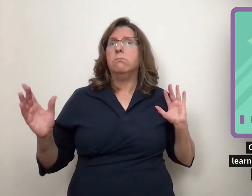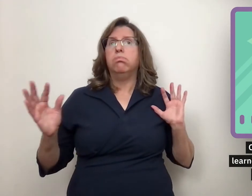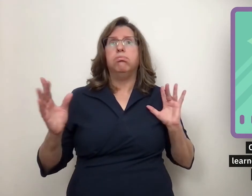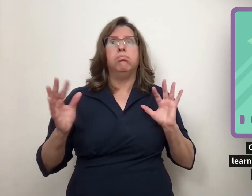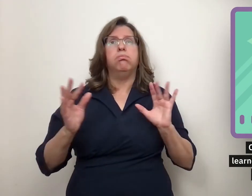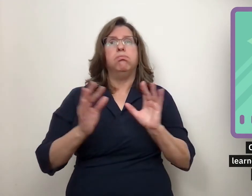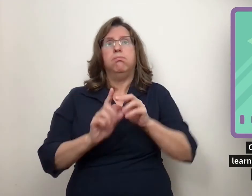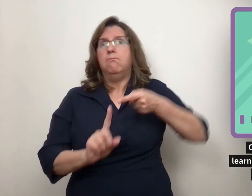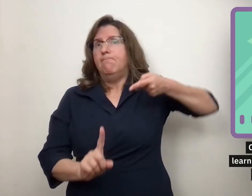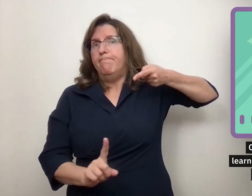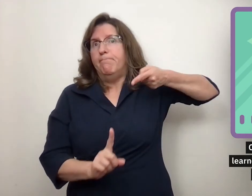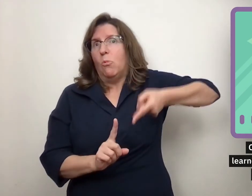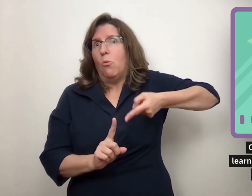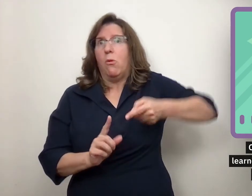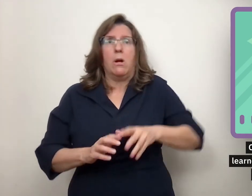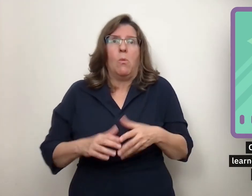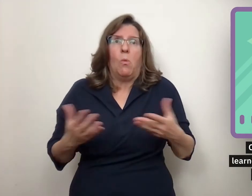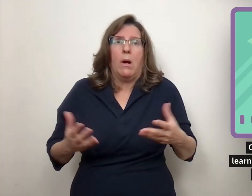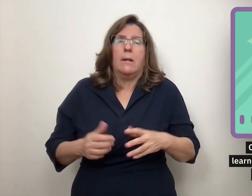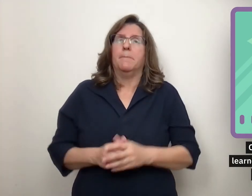So where have I been headed with all of this?